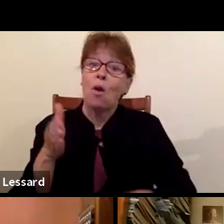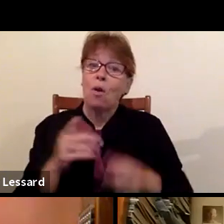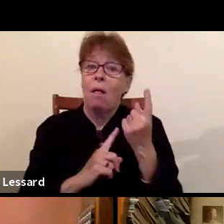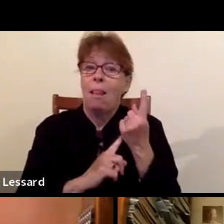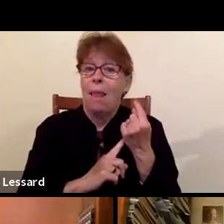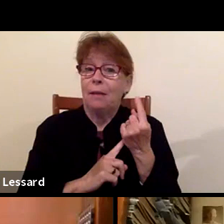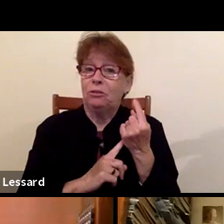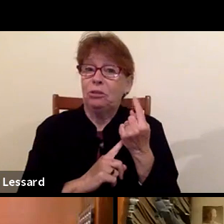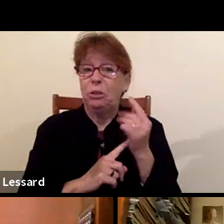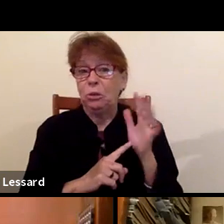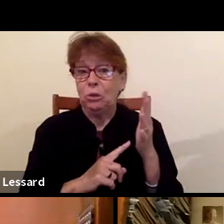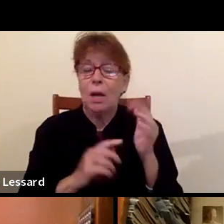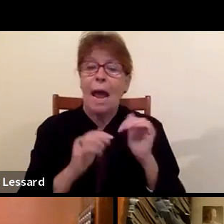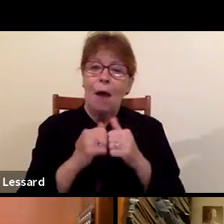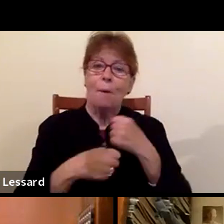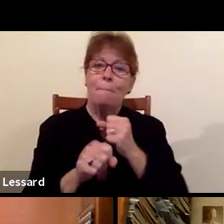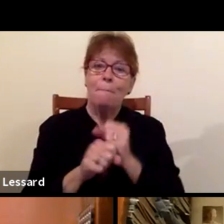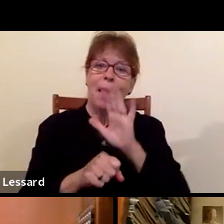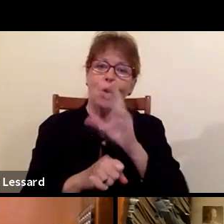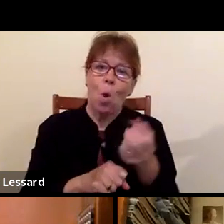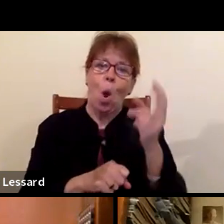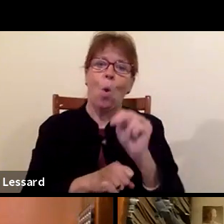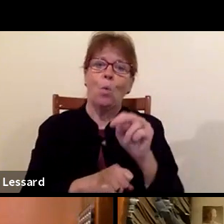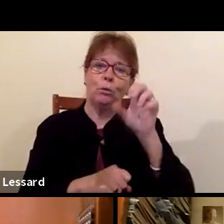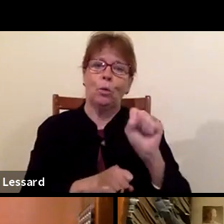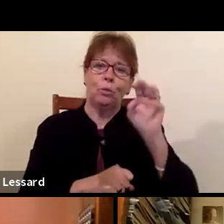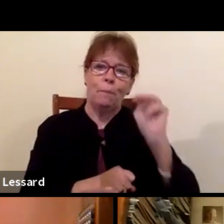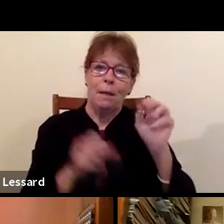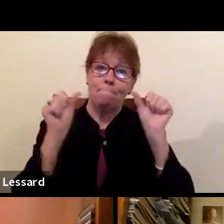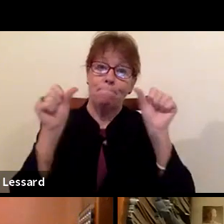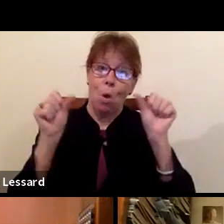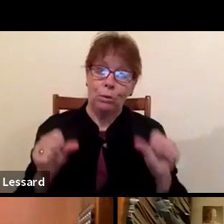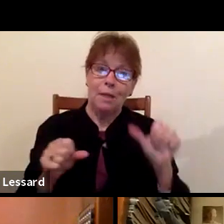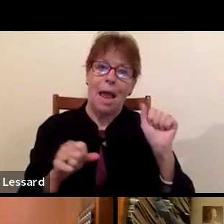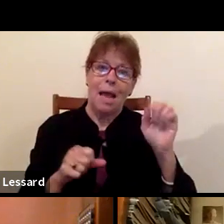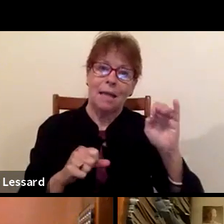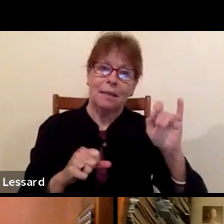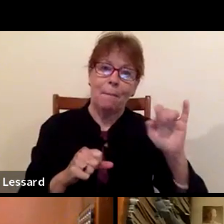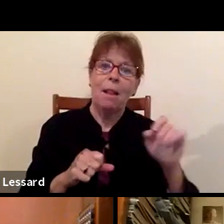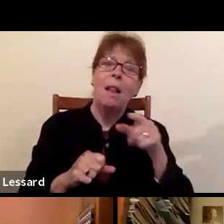somebody's social media campaign that's really accessible and how to do it, that would be who I would look at.